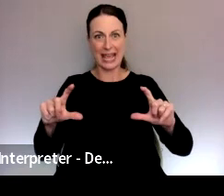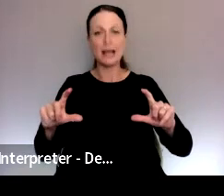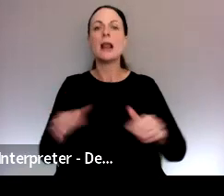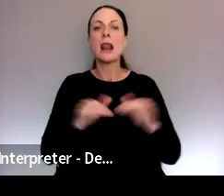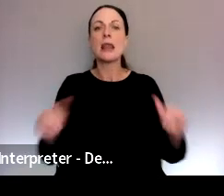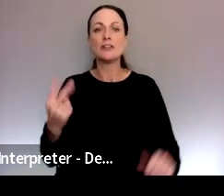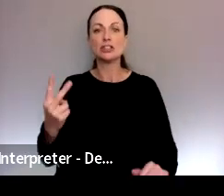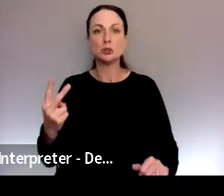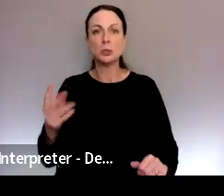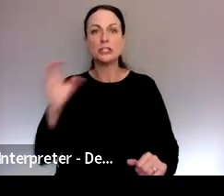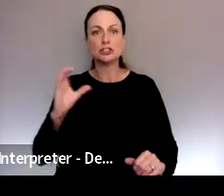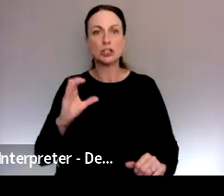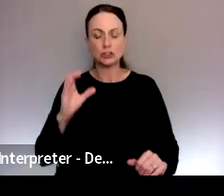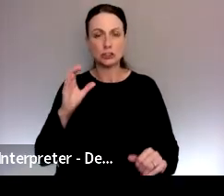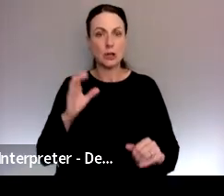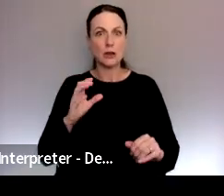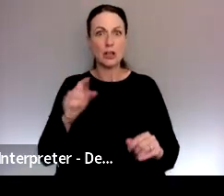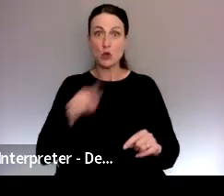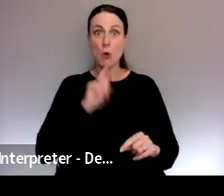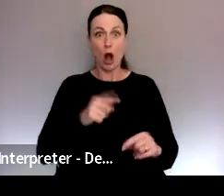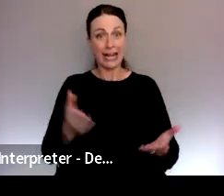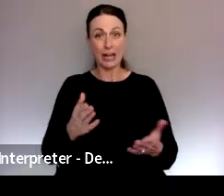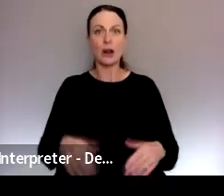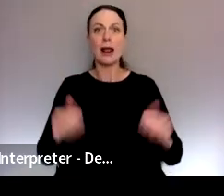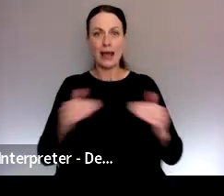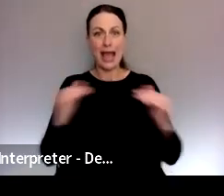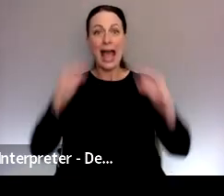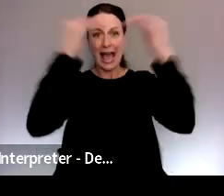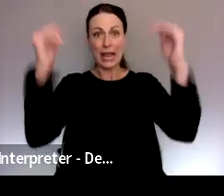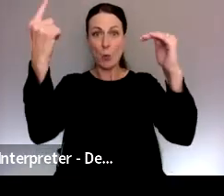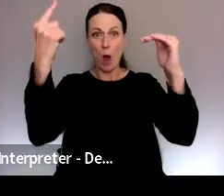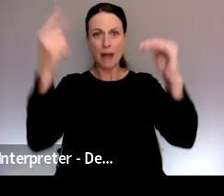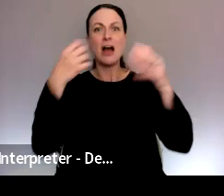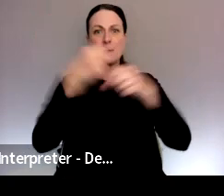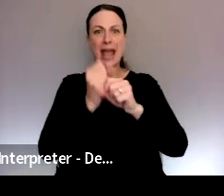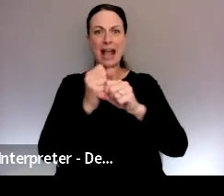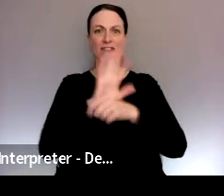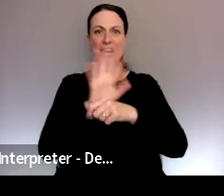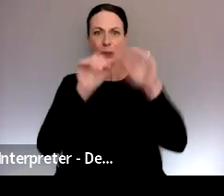> Heading level two. Search for... Heading level two. You are here. Heading level one. Make videos accessible.